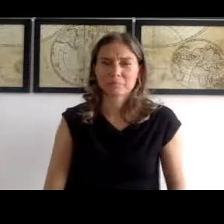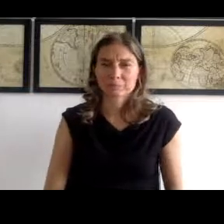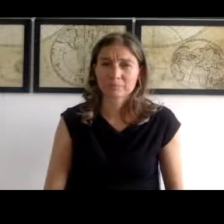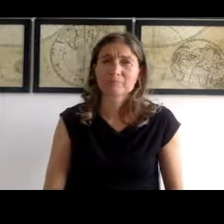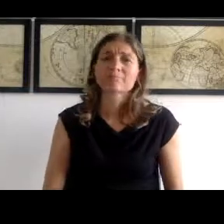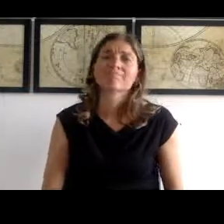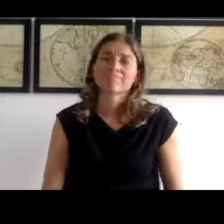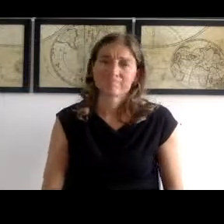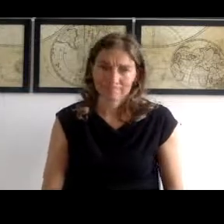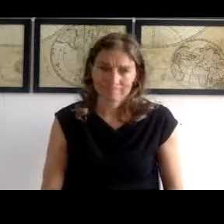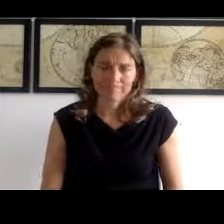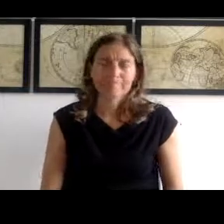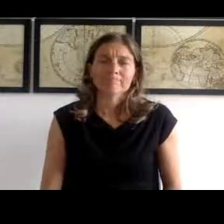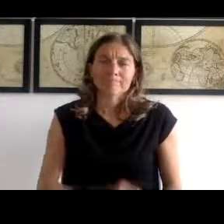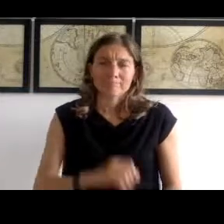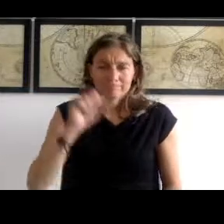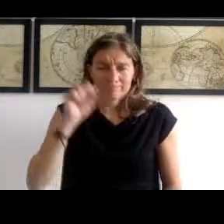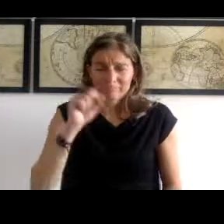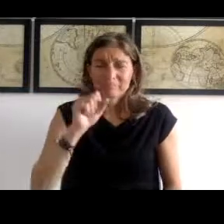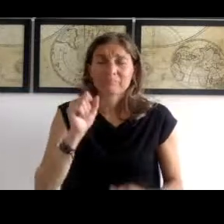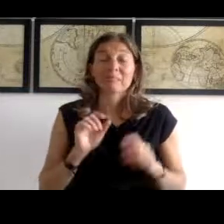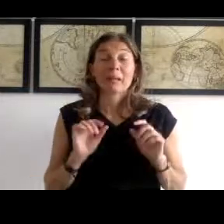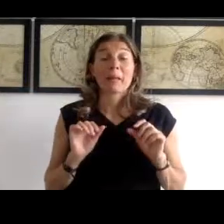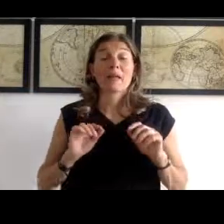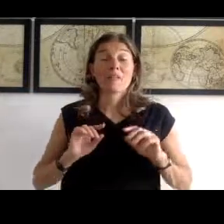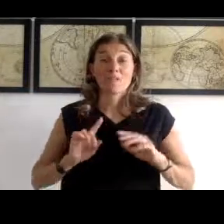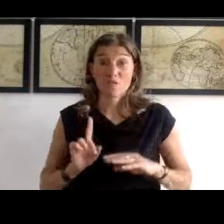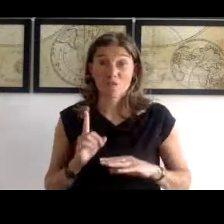he is deaf and you have to pay attention for it.